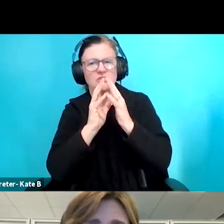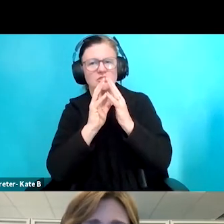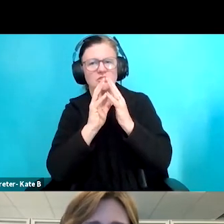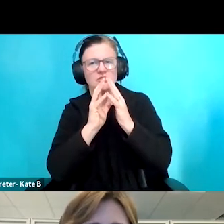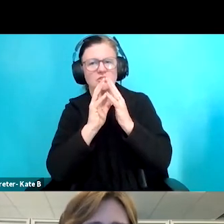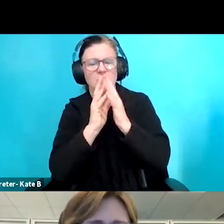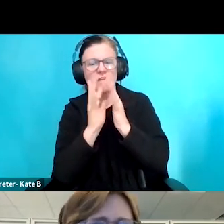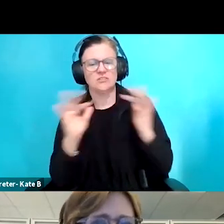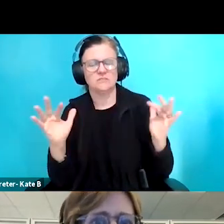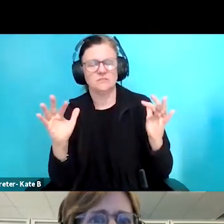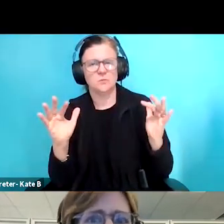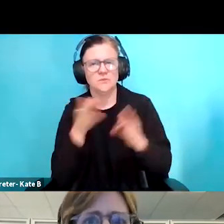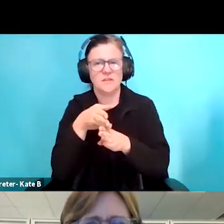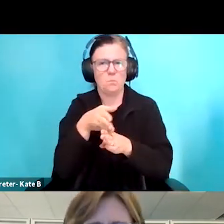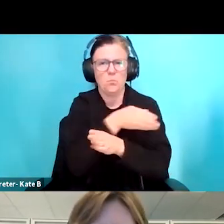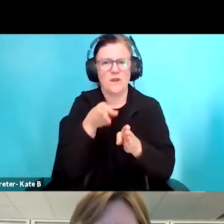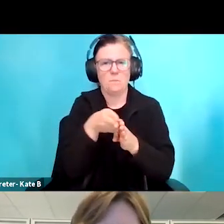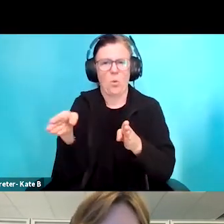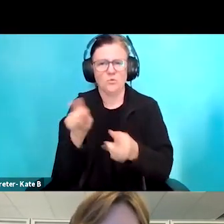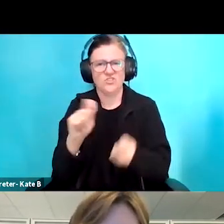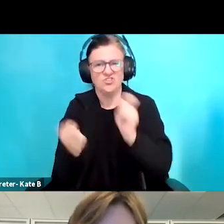[Dr. Catherine Ipsen:]